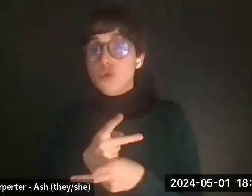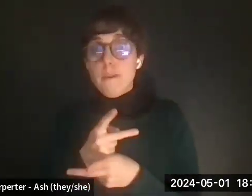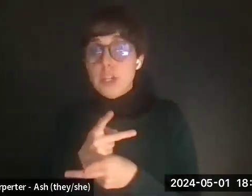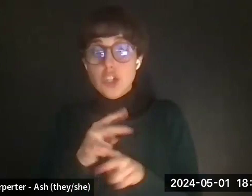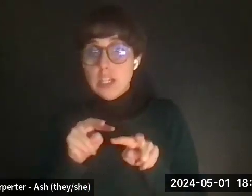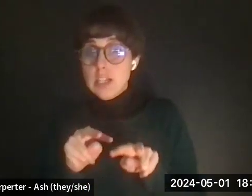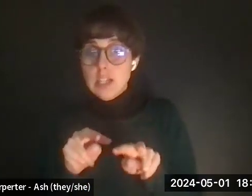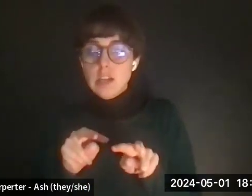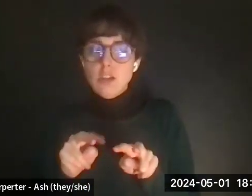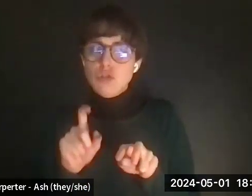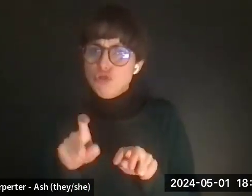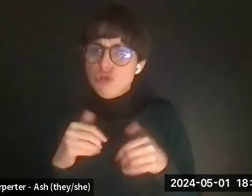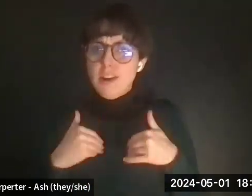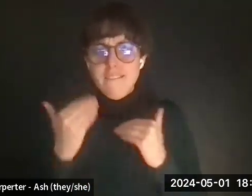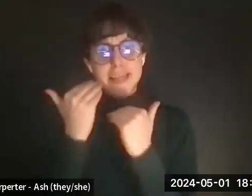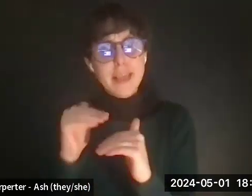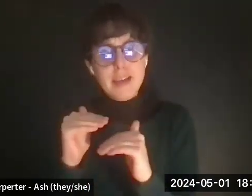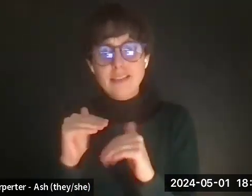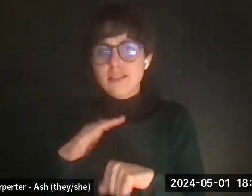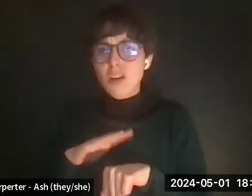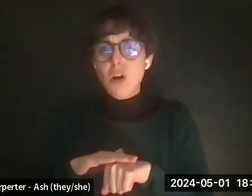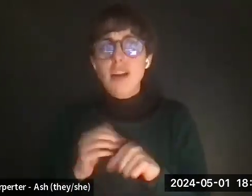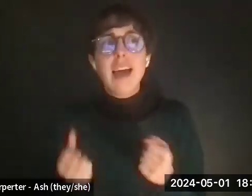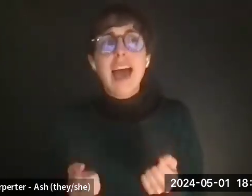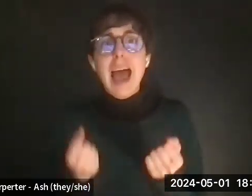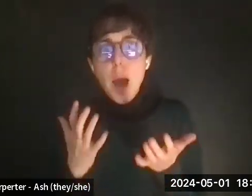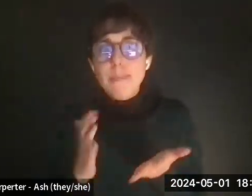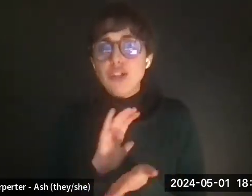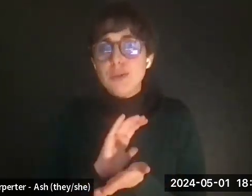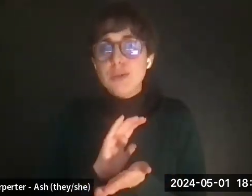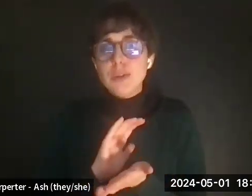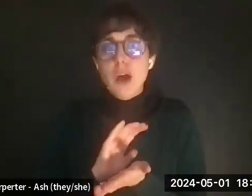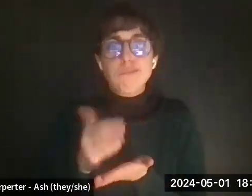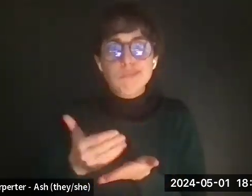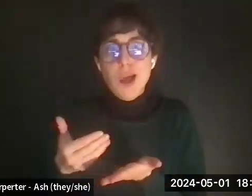how much money we ask of the people that we supervise.